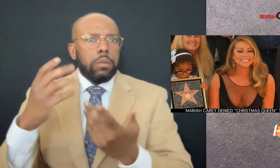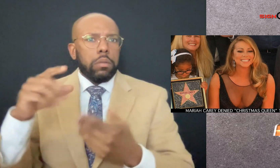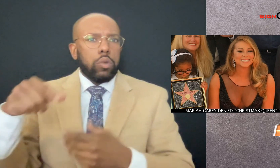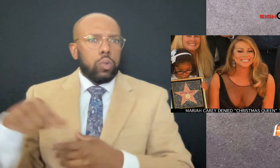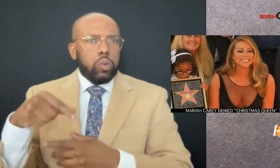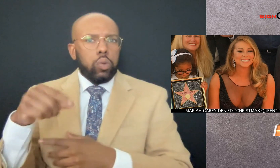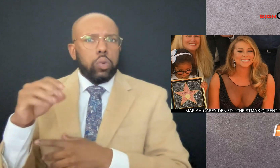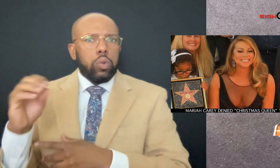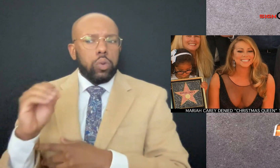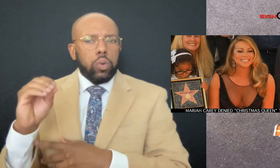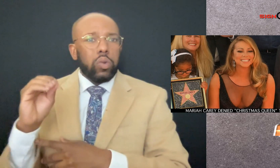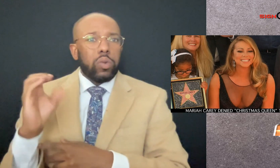and qoc